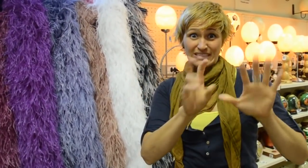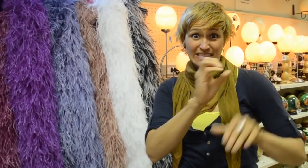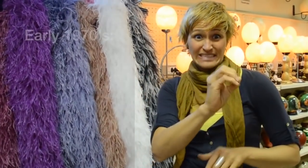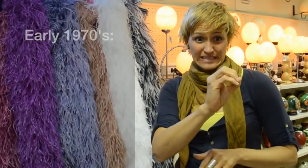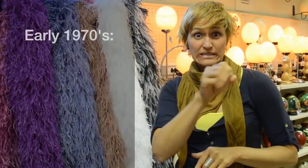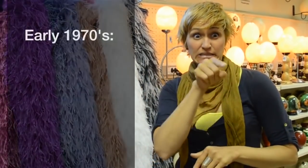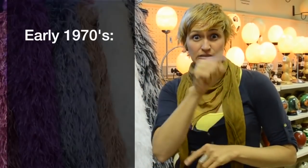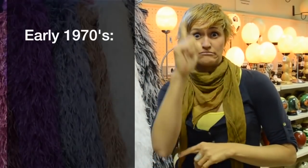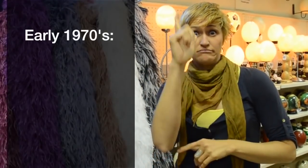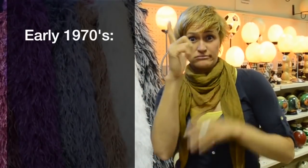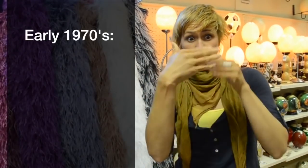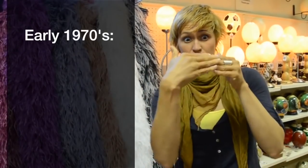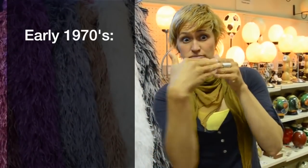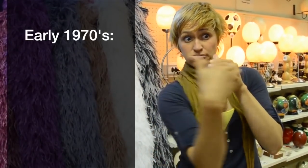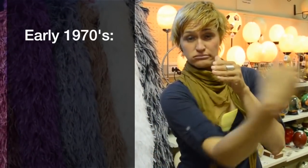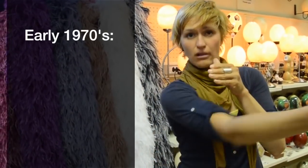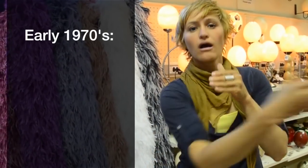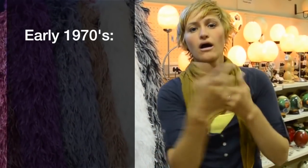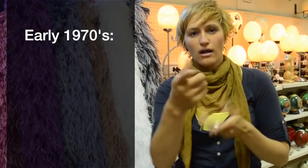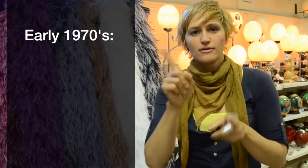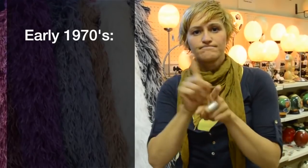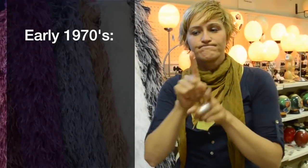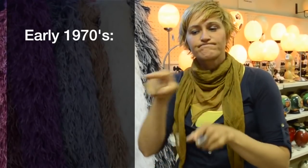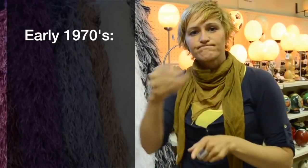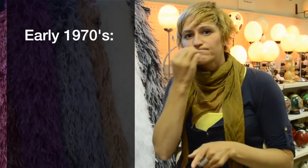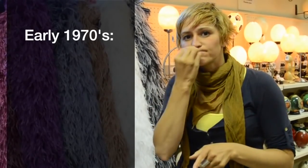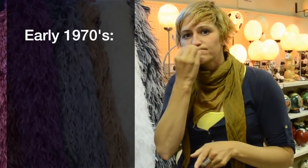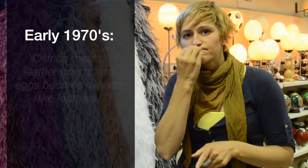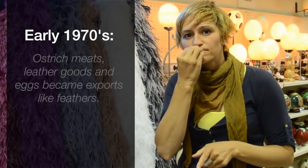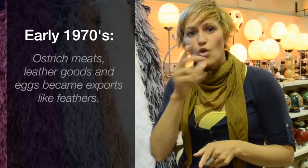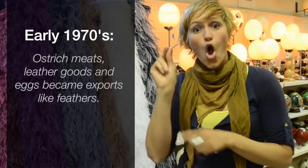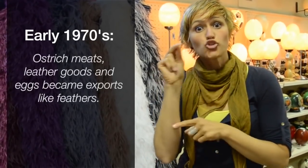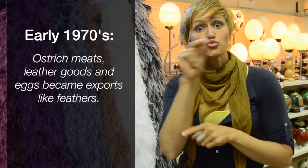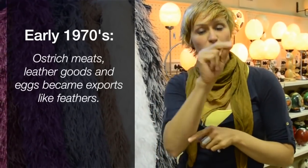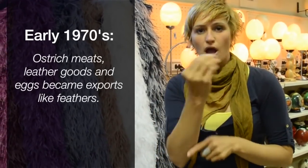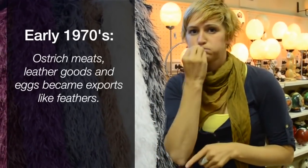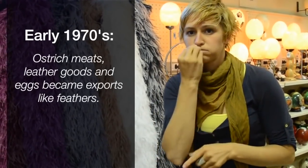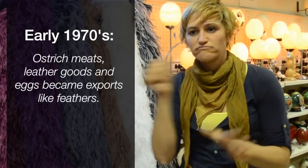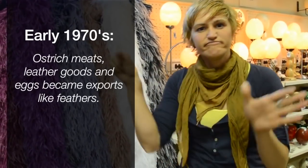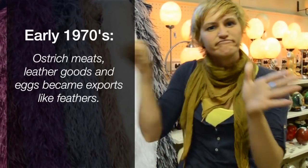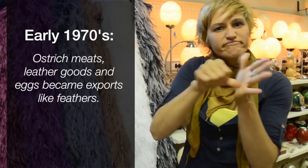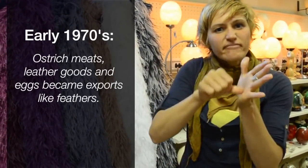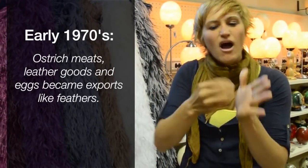In the early 1970’s, ostrich meat, leather goods and eggs started to be part of the export industry.